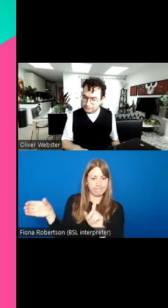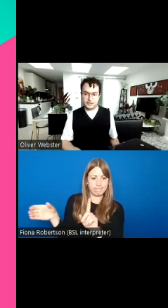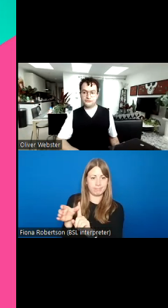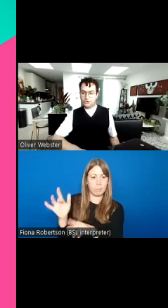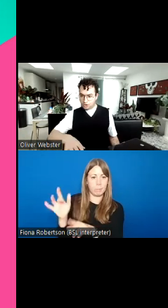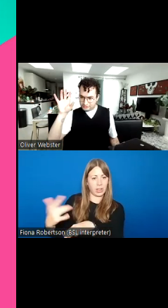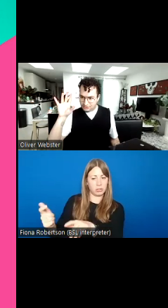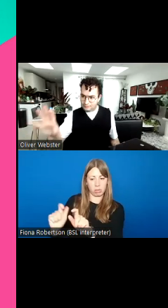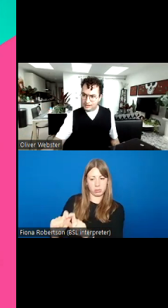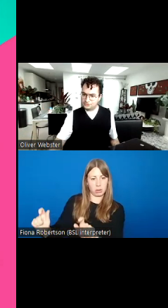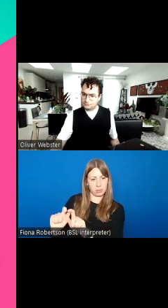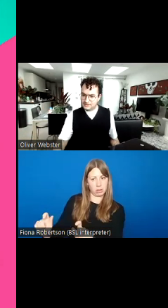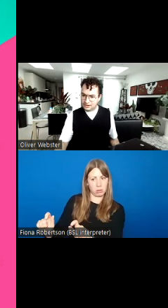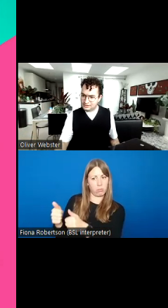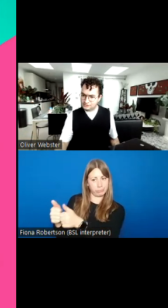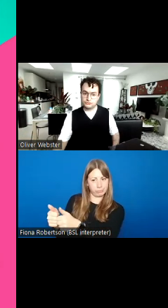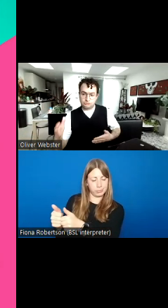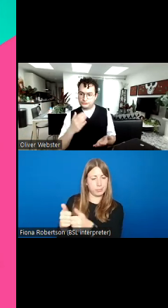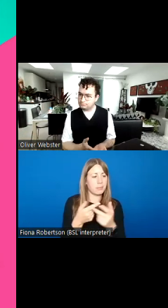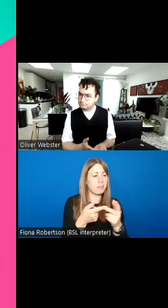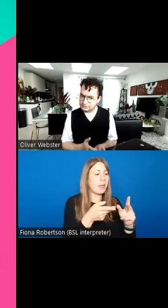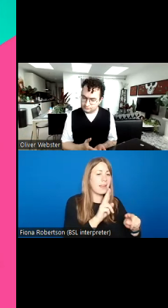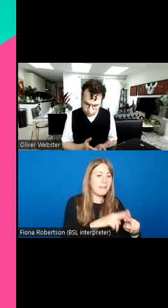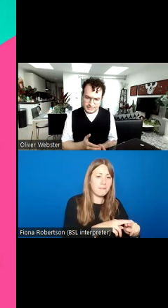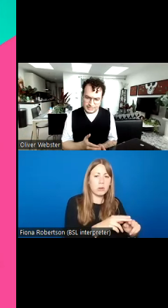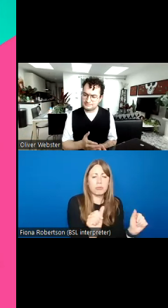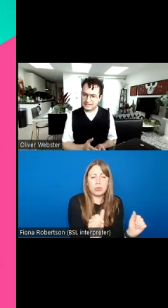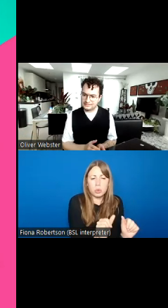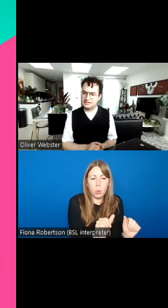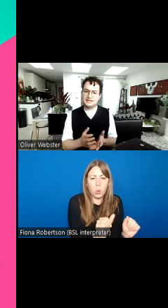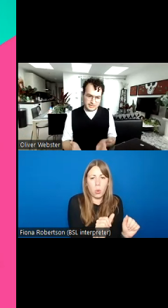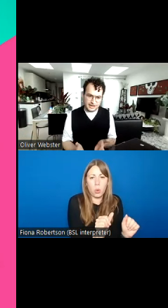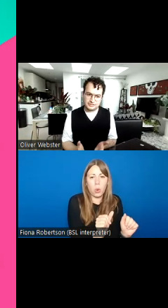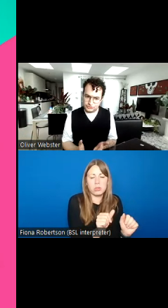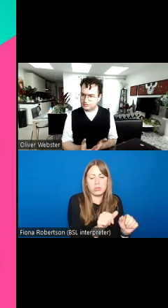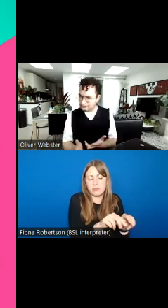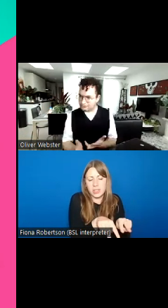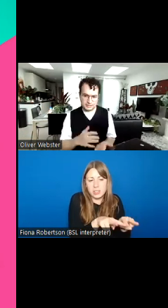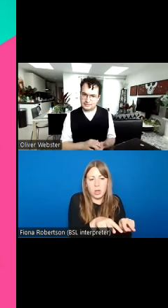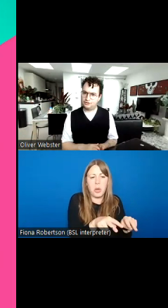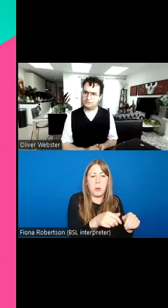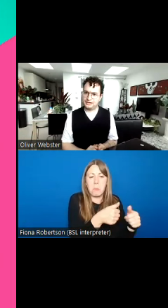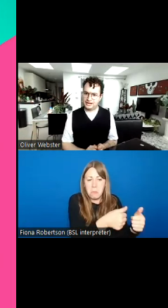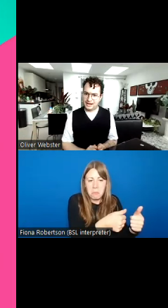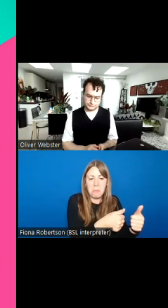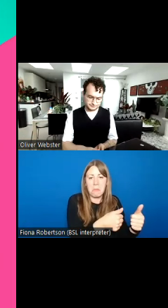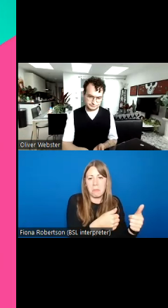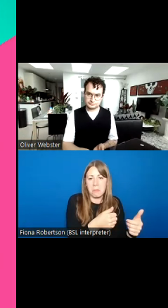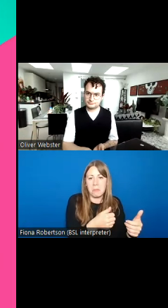and you've got that awareness of best practice, you've got review processes in place, then yes, you can look at subtitling those in-house.